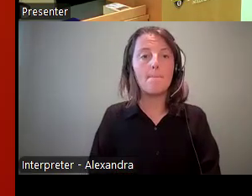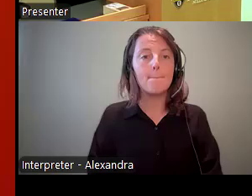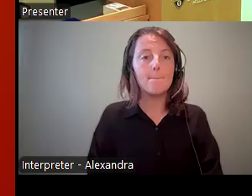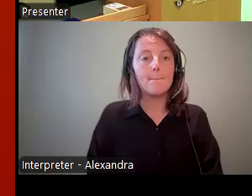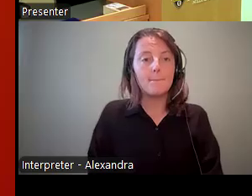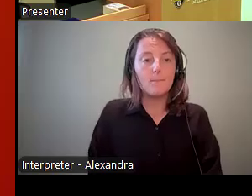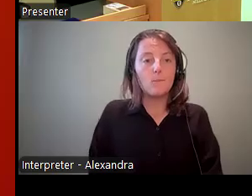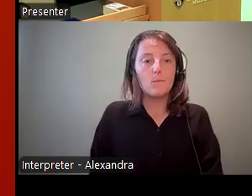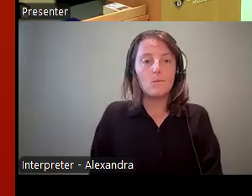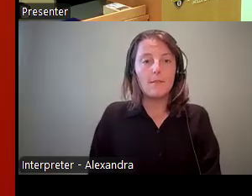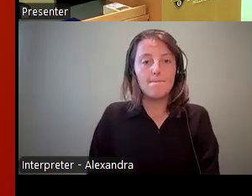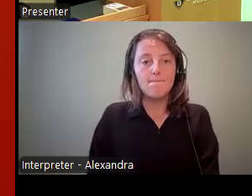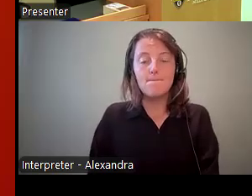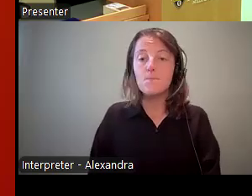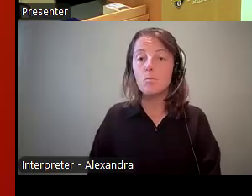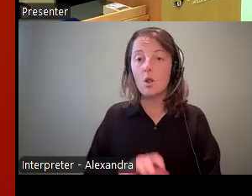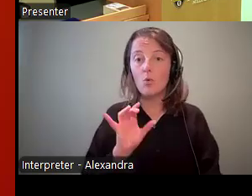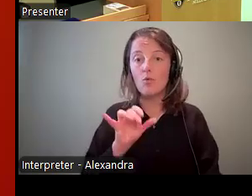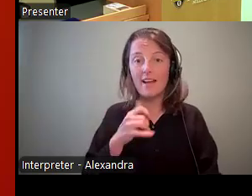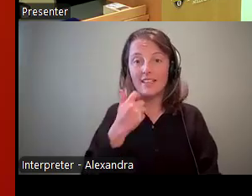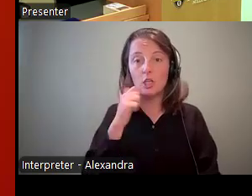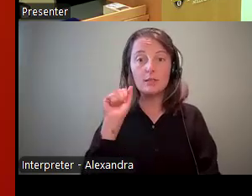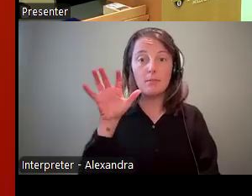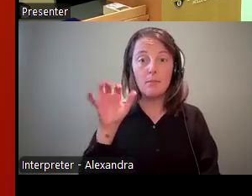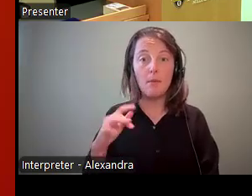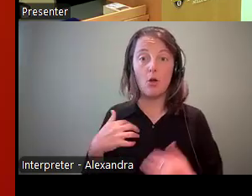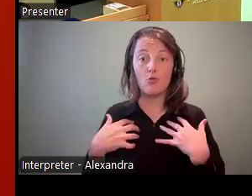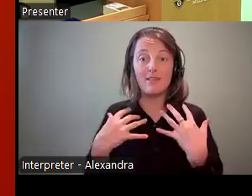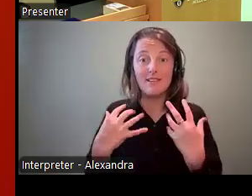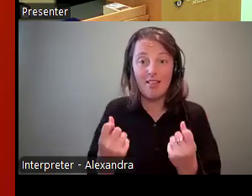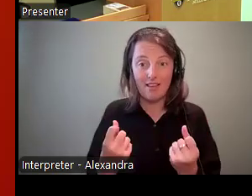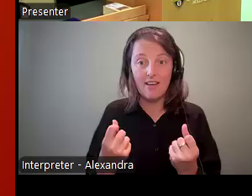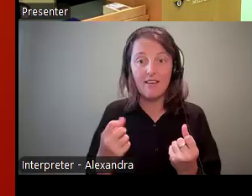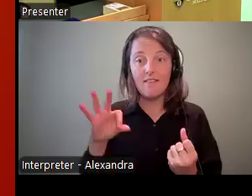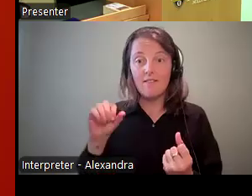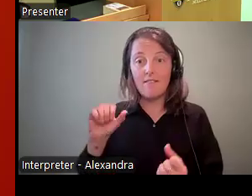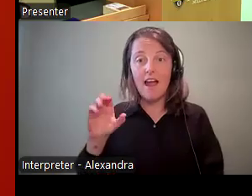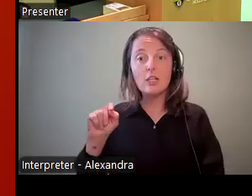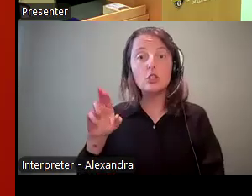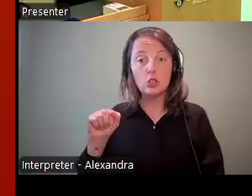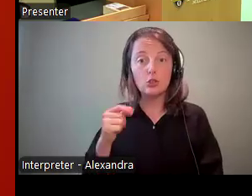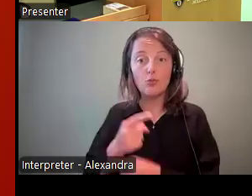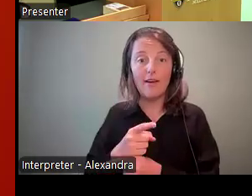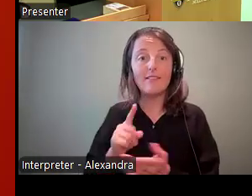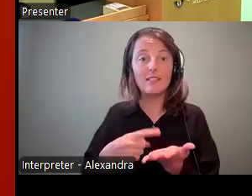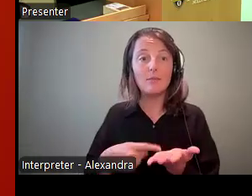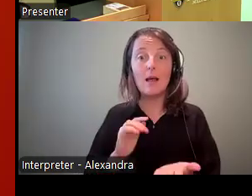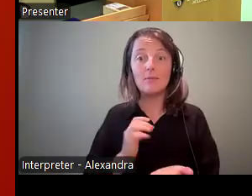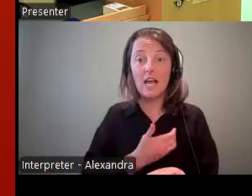All those resilient factors can easily be pathized with our language. So the